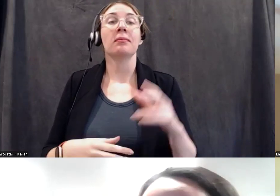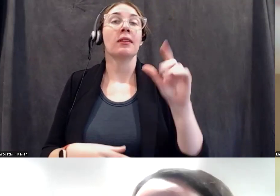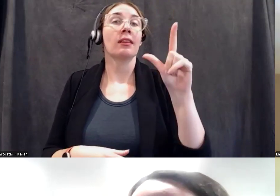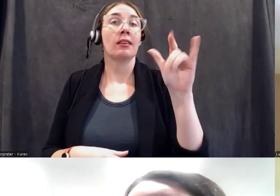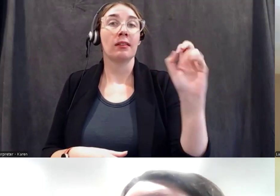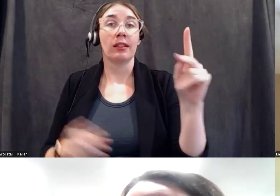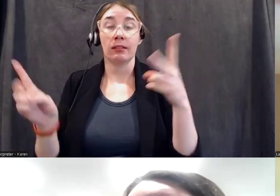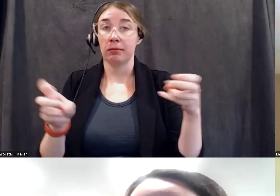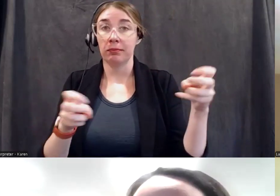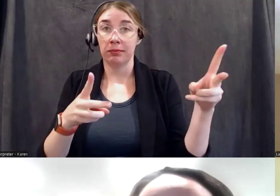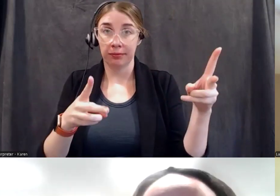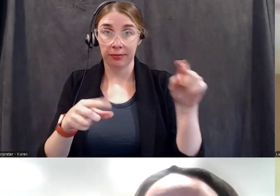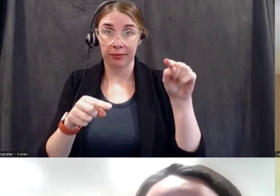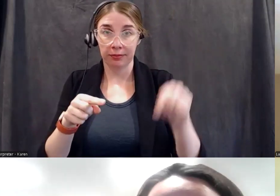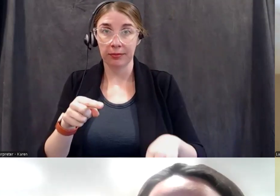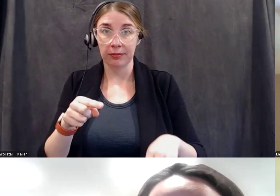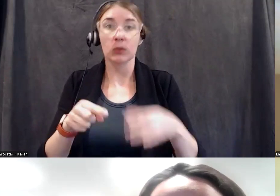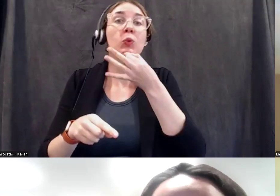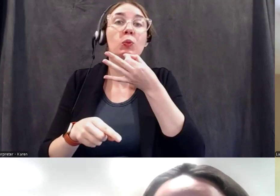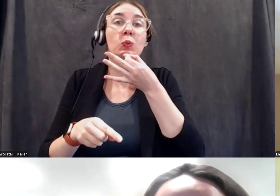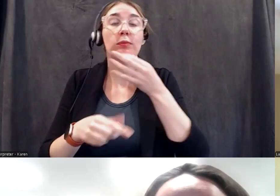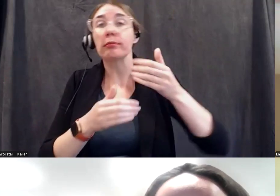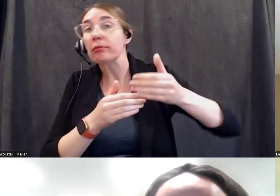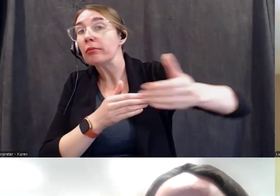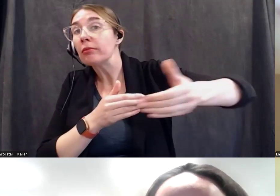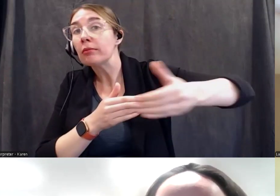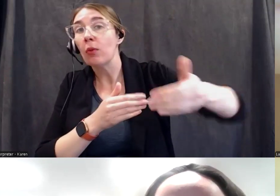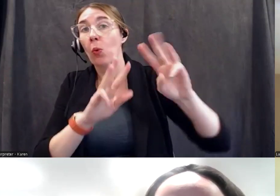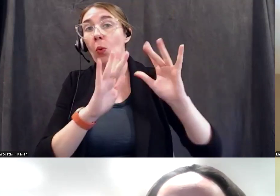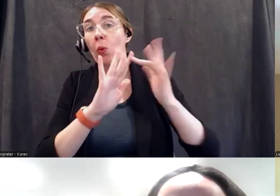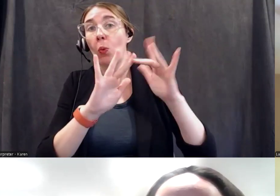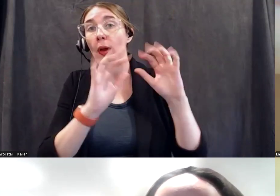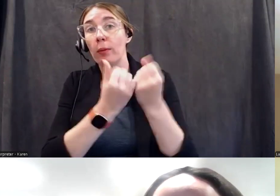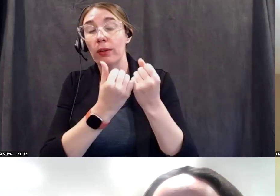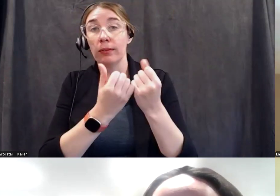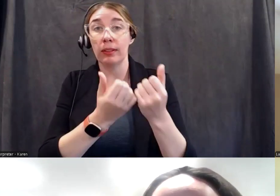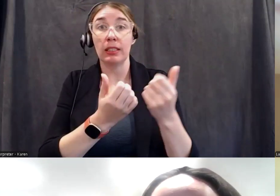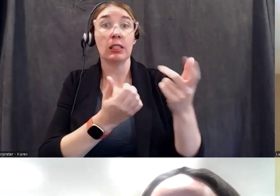our upcoming webinars, so again, these are free for you guys to register for.